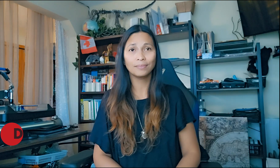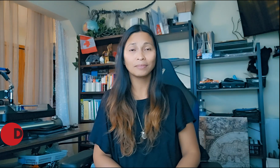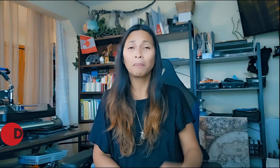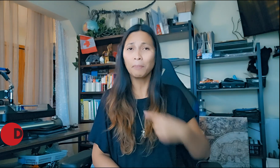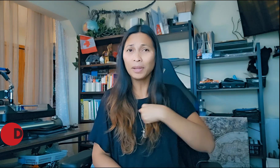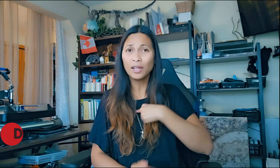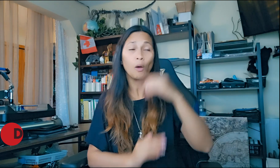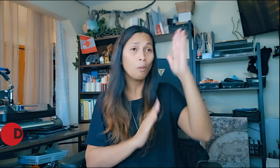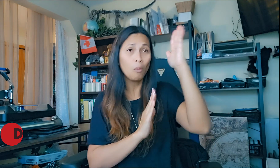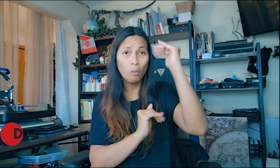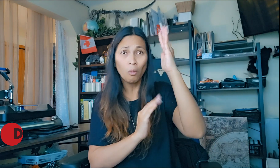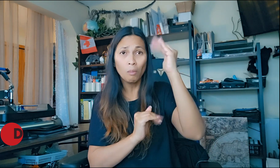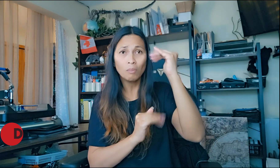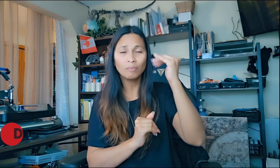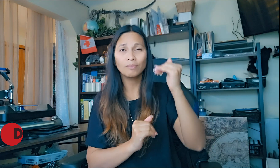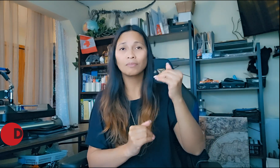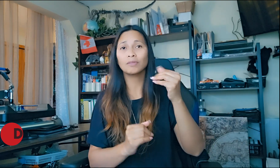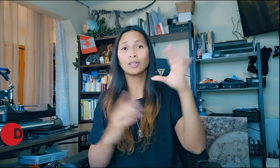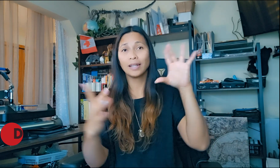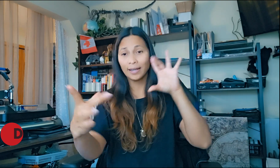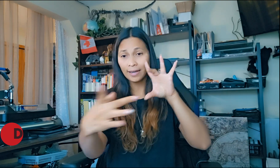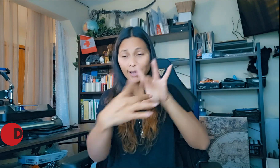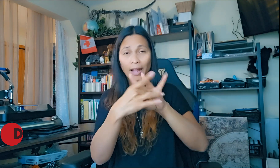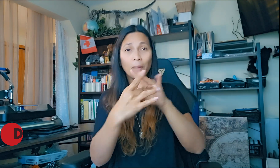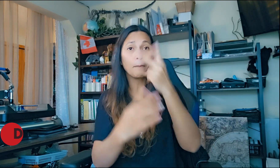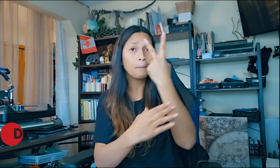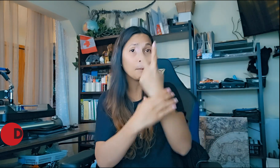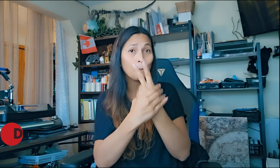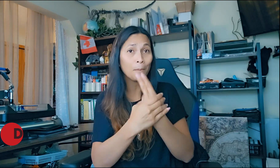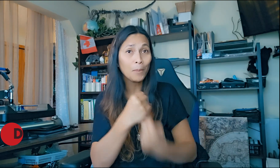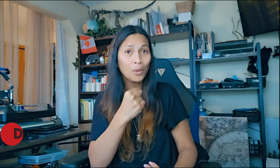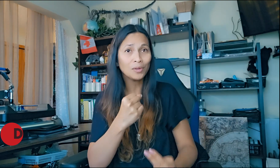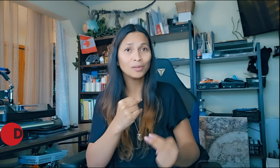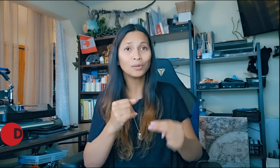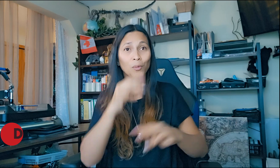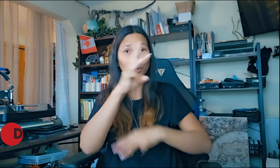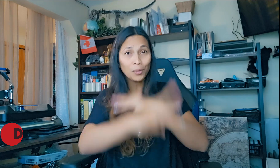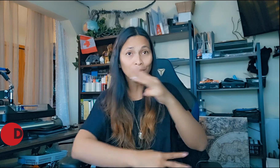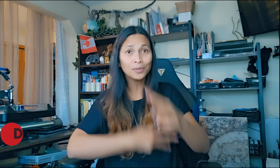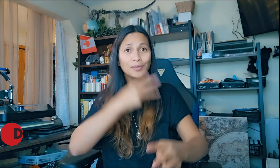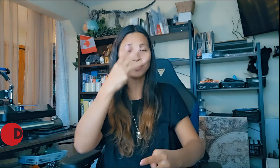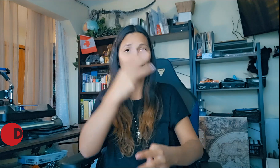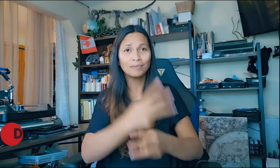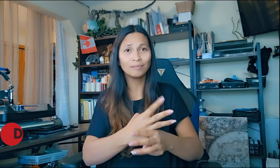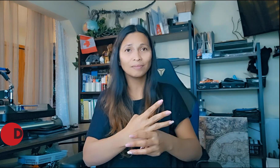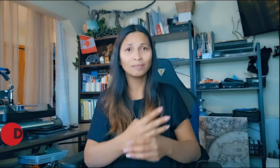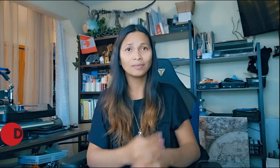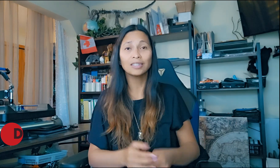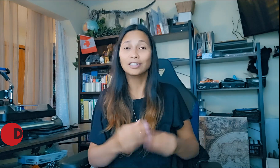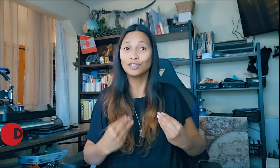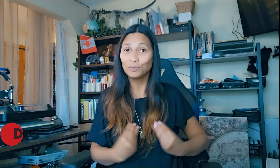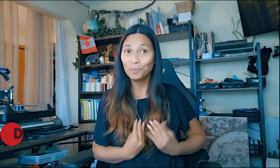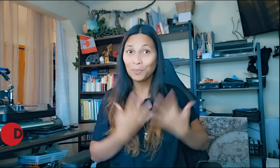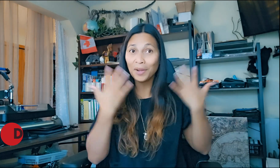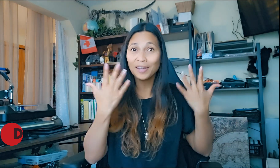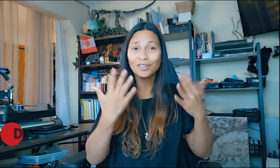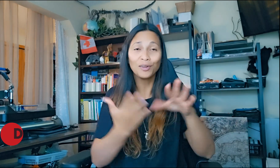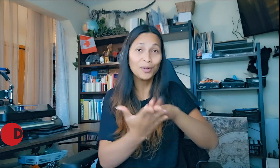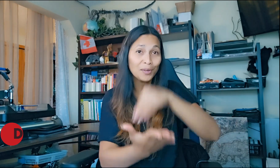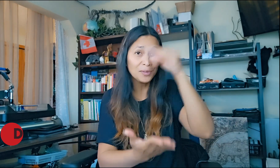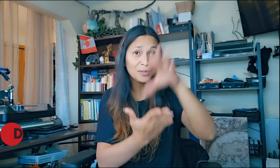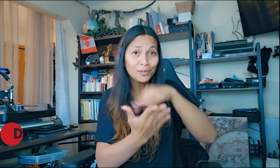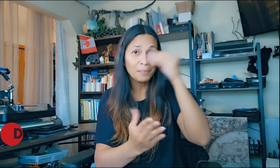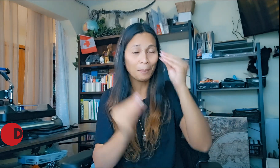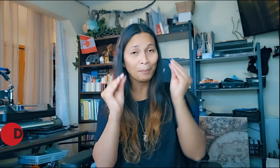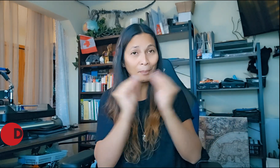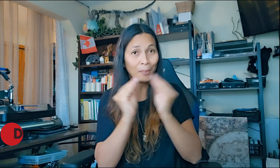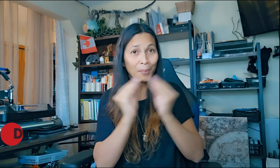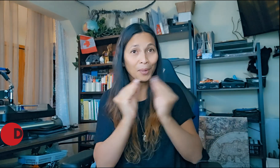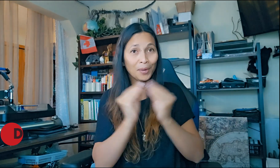I hope to connect both worlds and inspire to learn more.